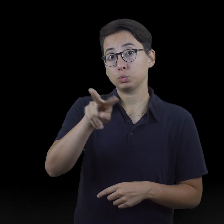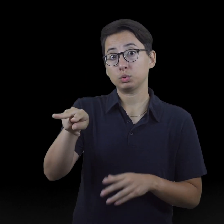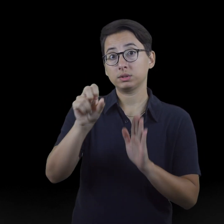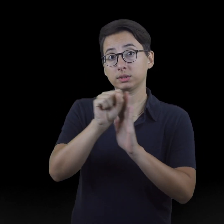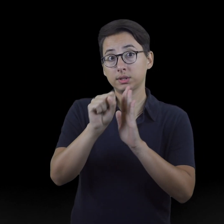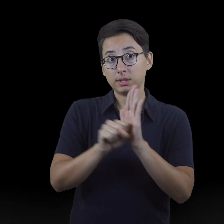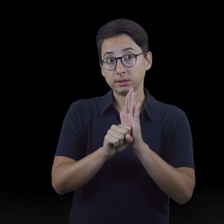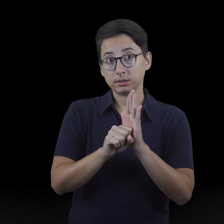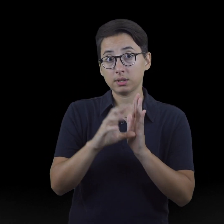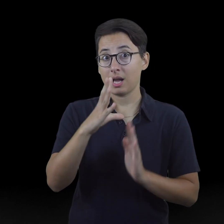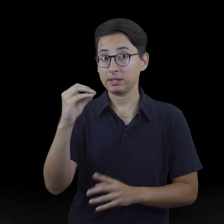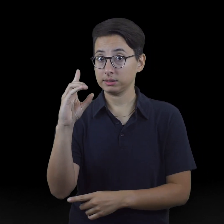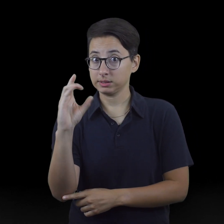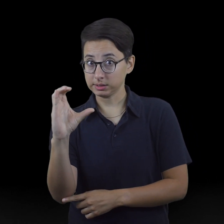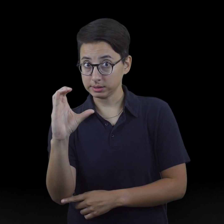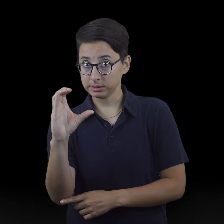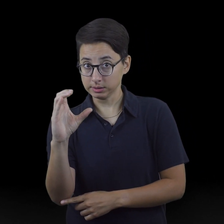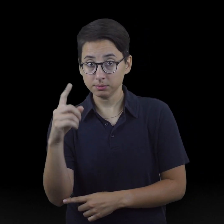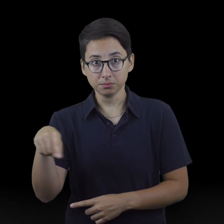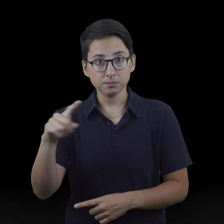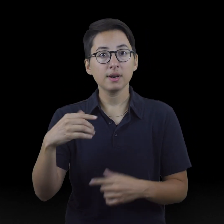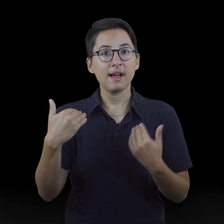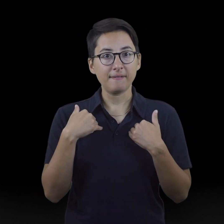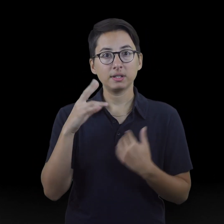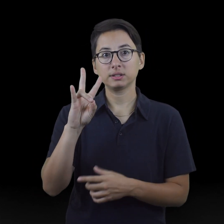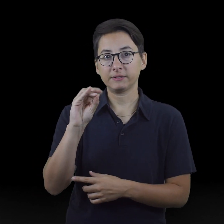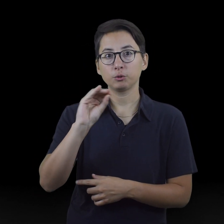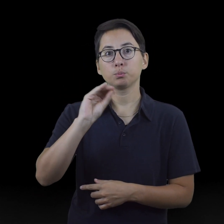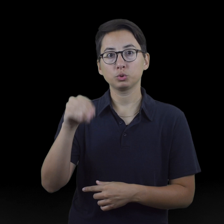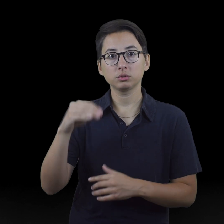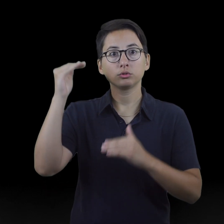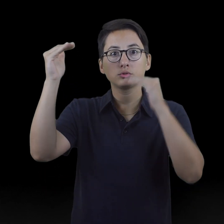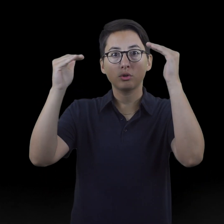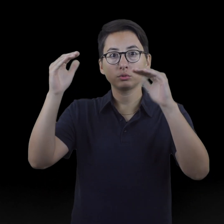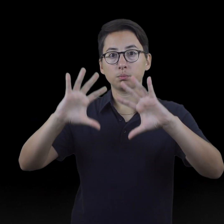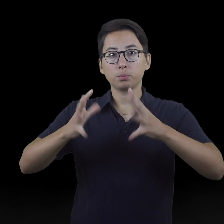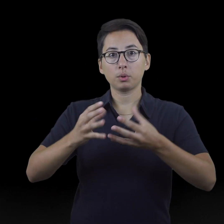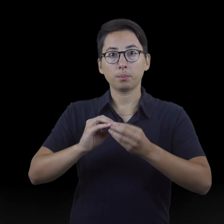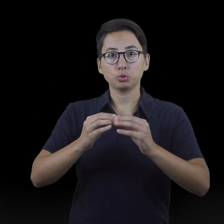As of Monday, 22 states and the District of Columbia have 70% of their adult